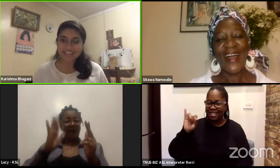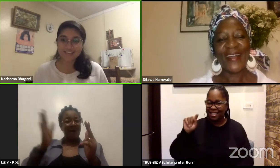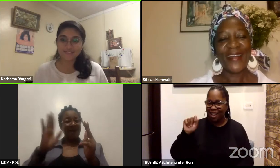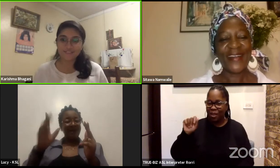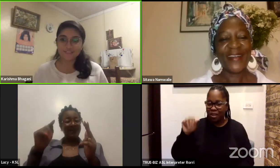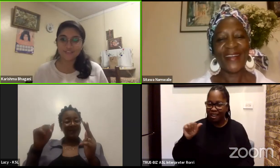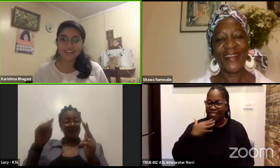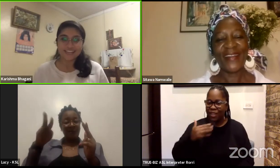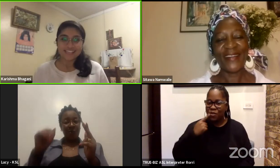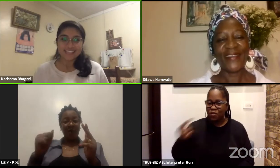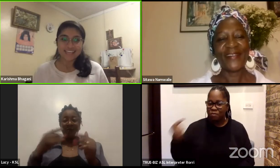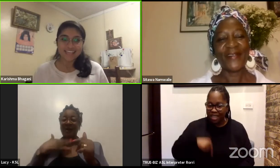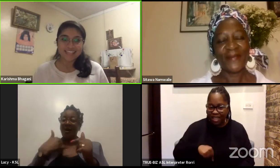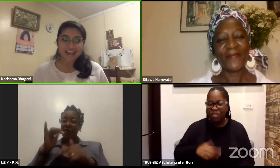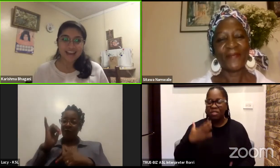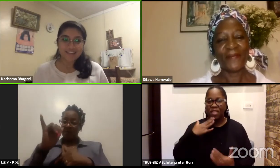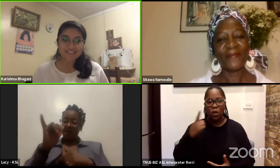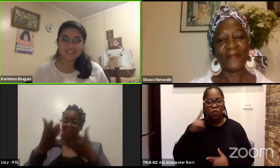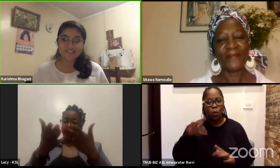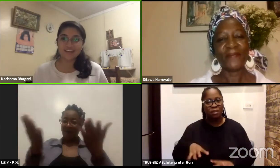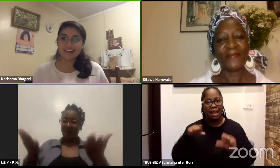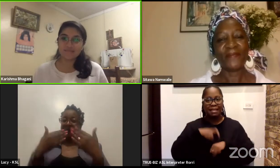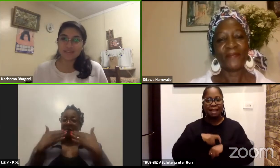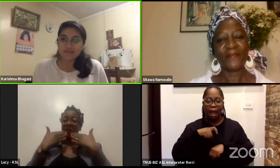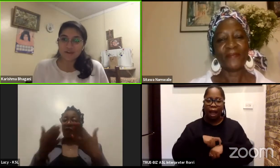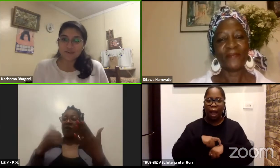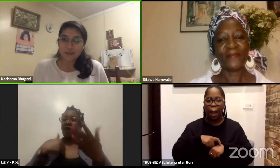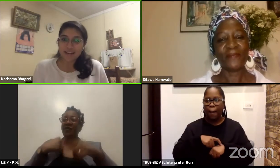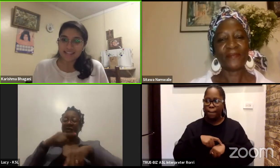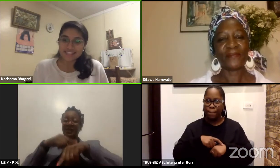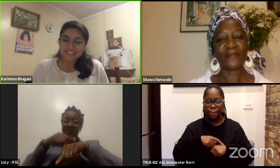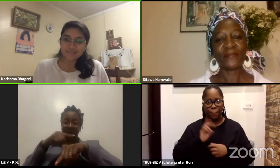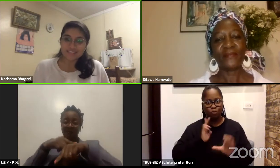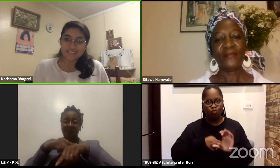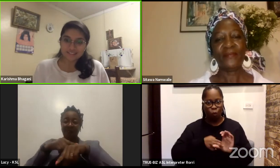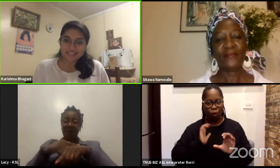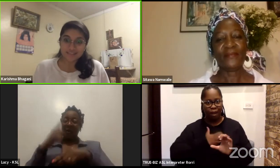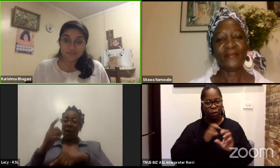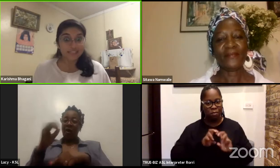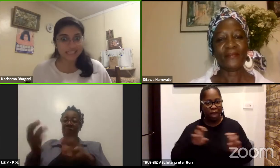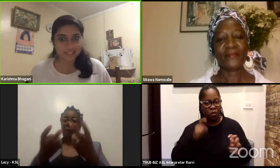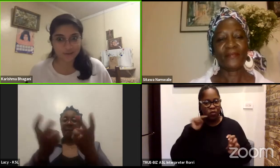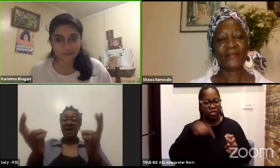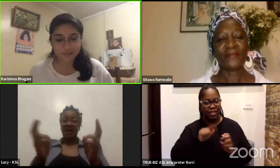thank you for taking the time to be one of our panelists for the series and for starting us off.